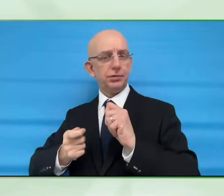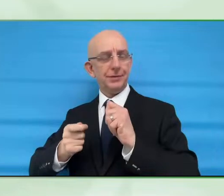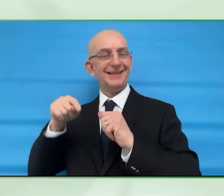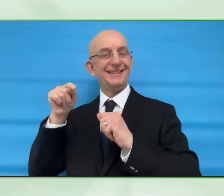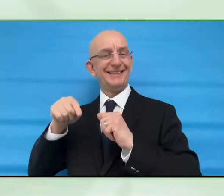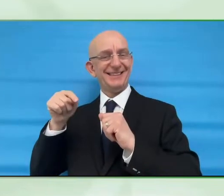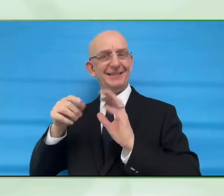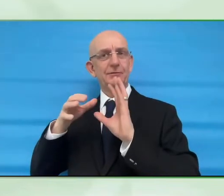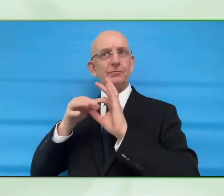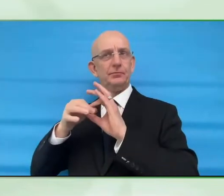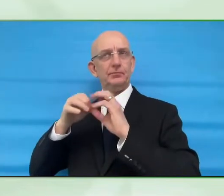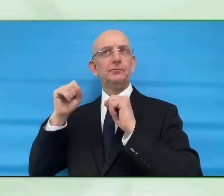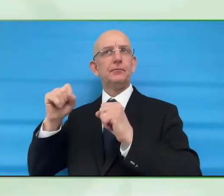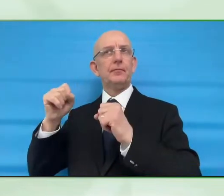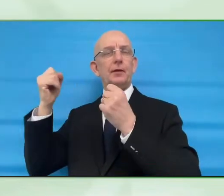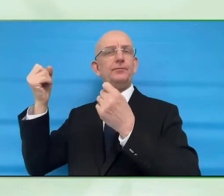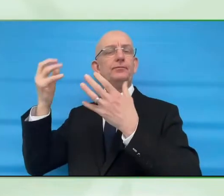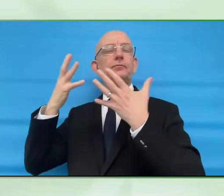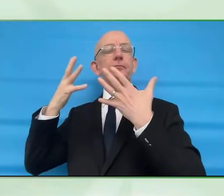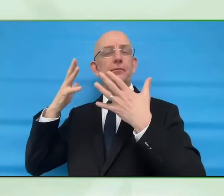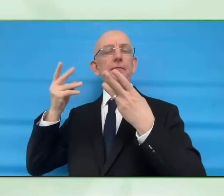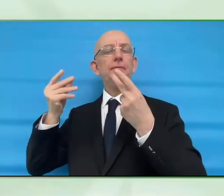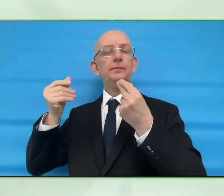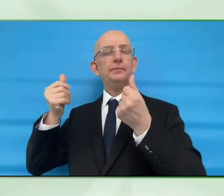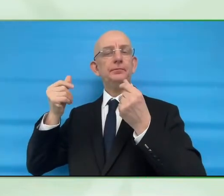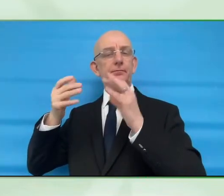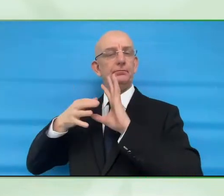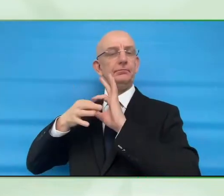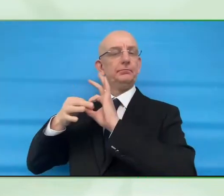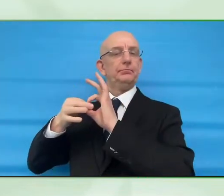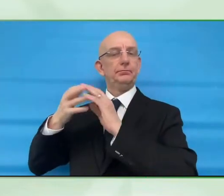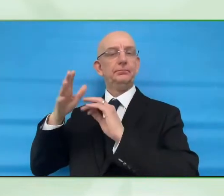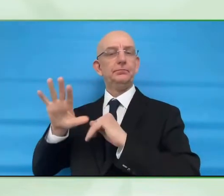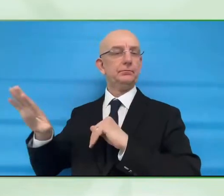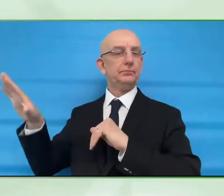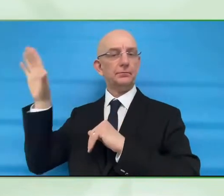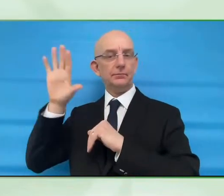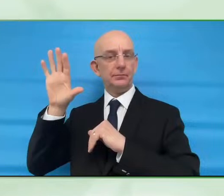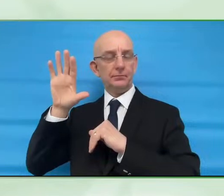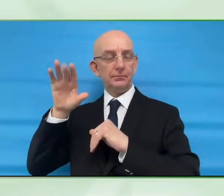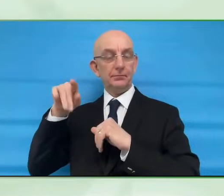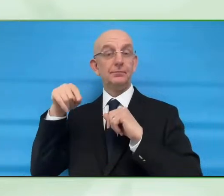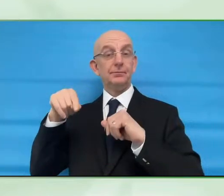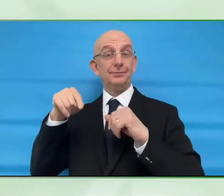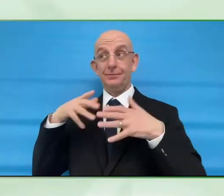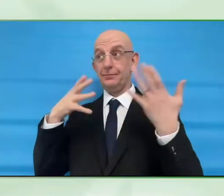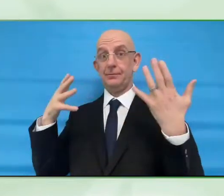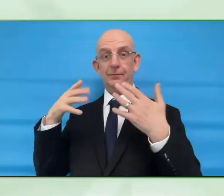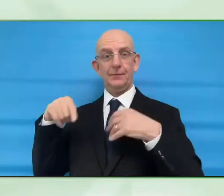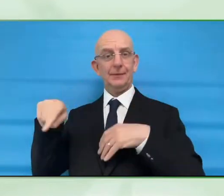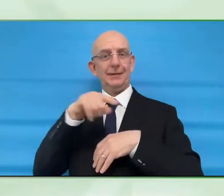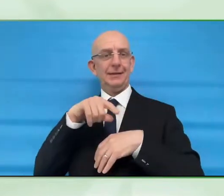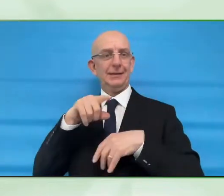We need to play this up and playing around with the tools and experience